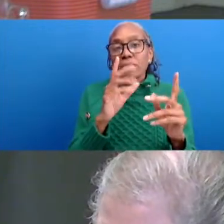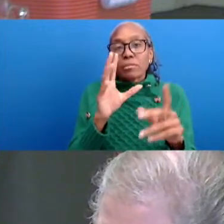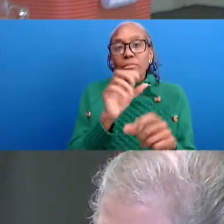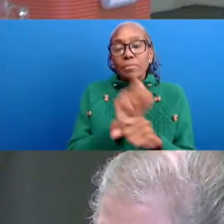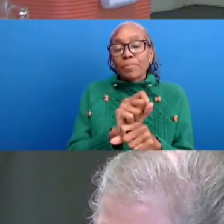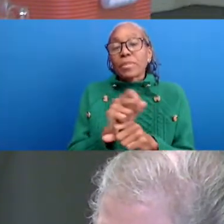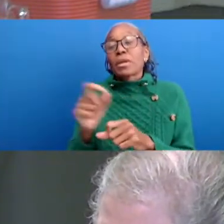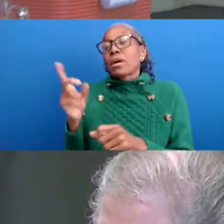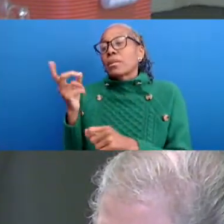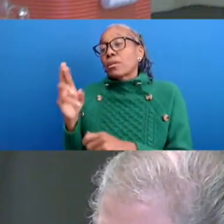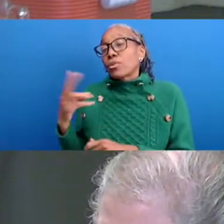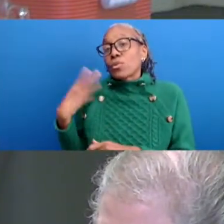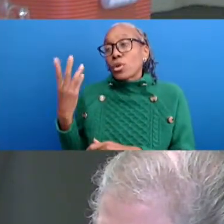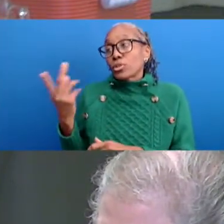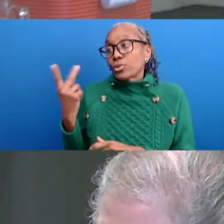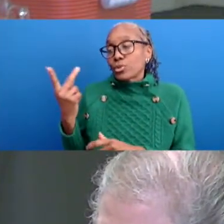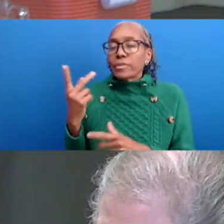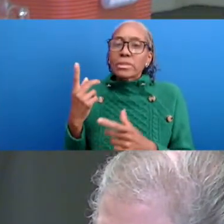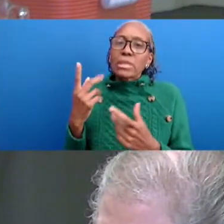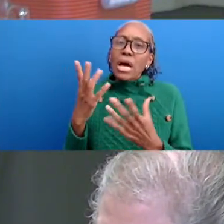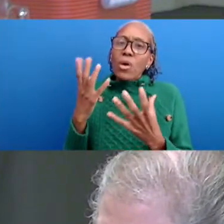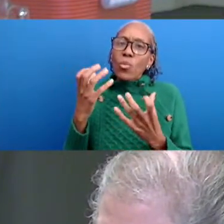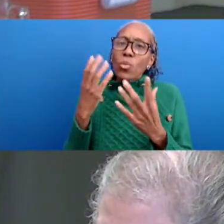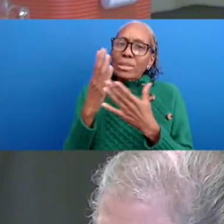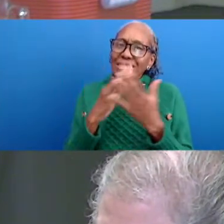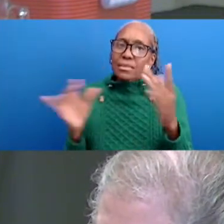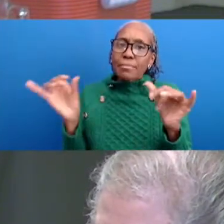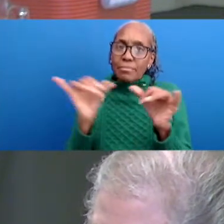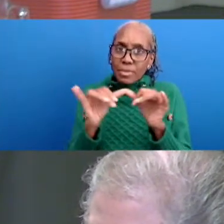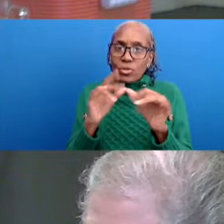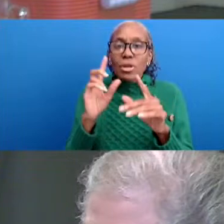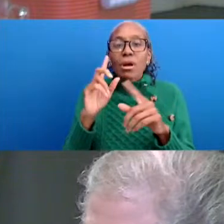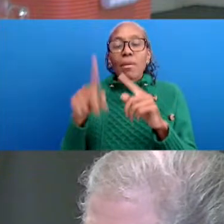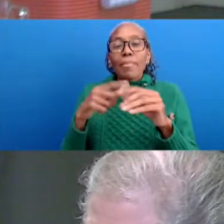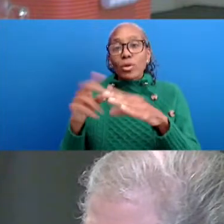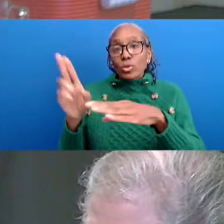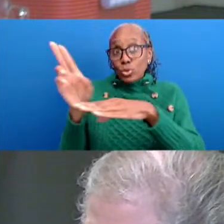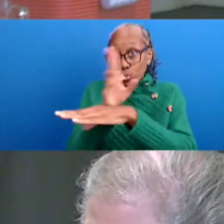POINT AND DOCTOR WASHINGTON AND